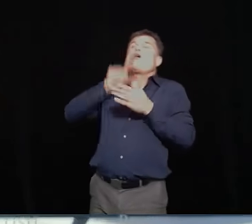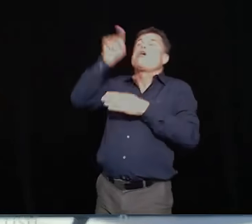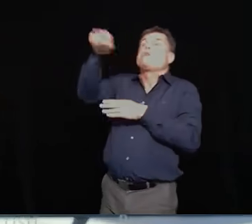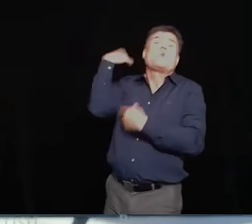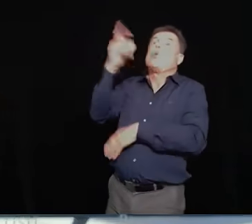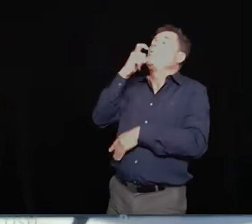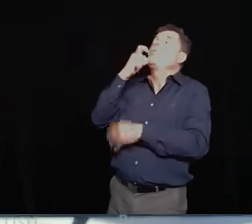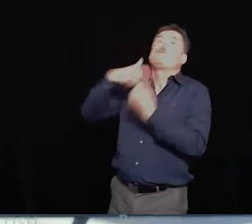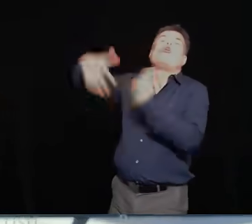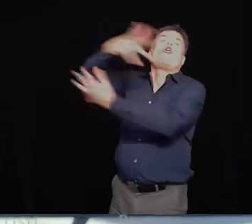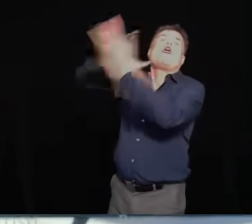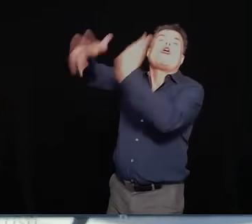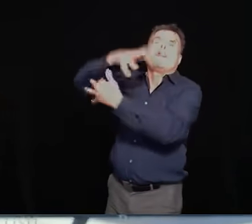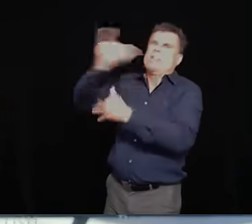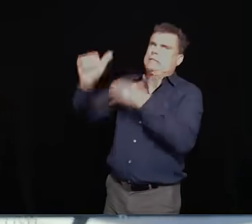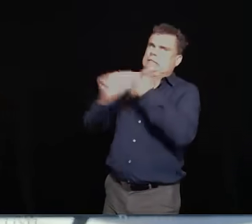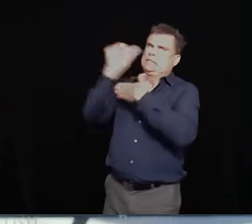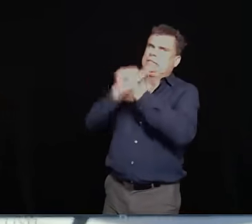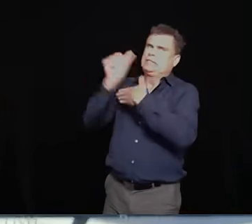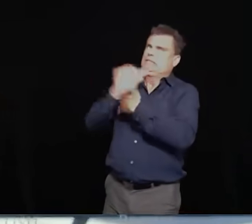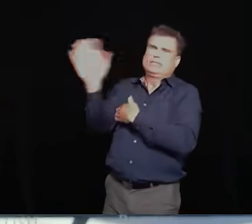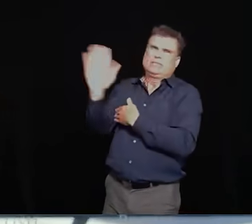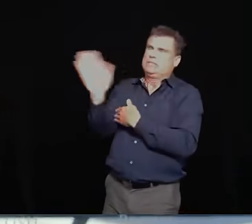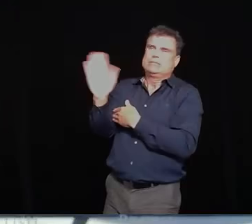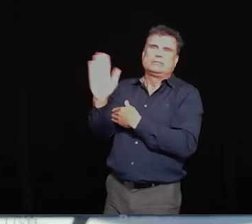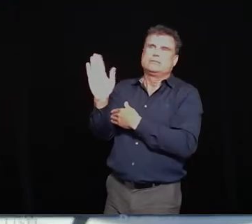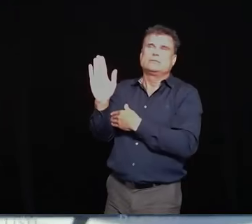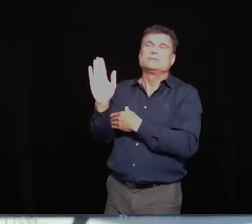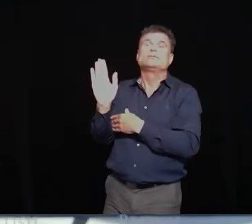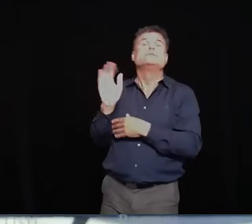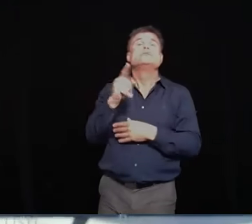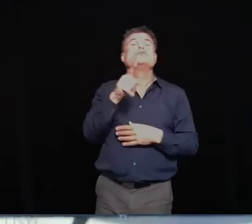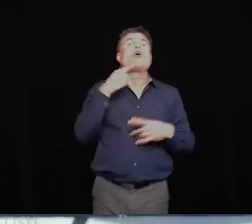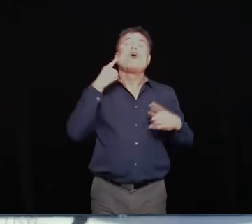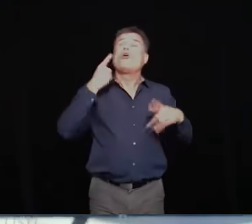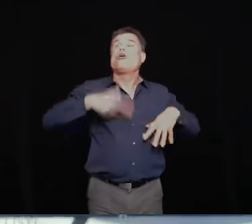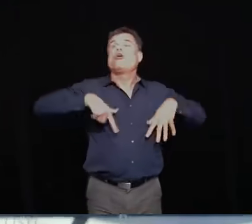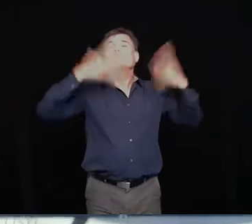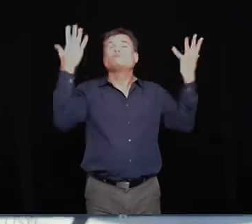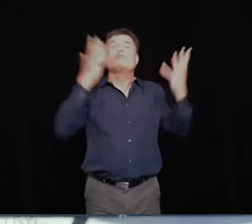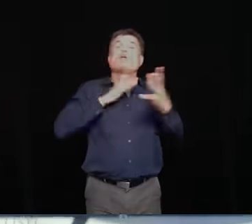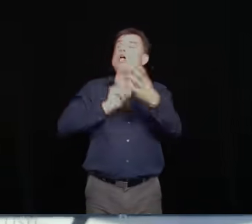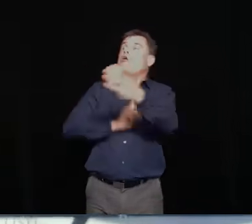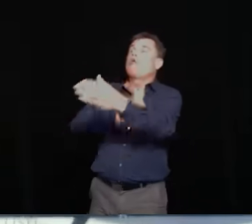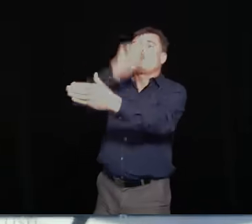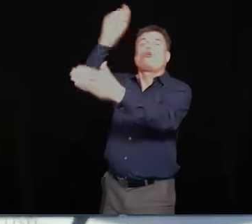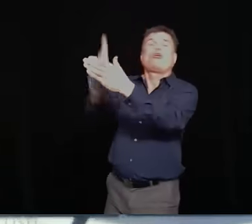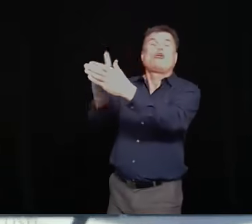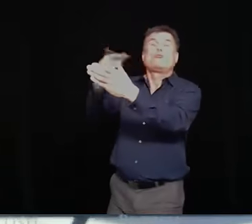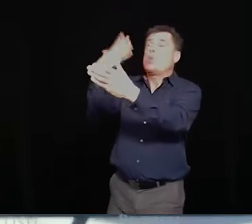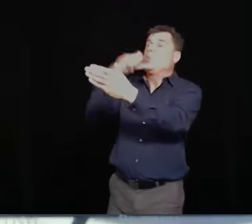However we continue to exceed last year's effort. Again in the midst of a pandemic and I am